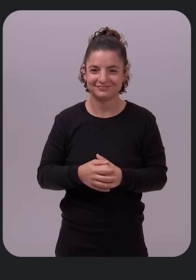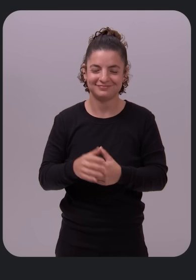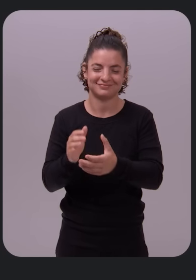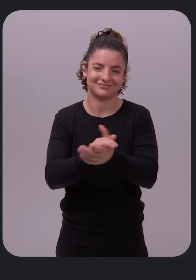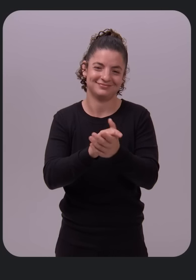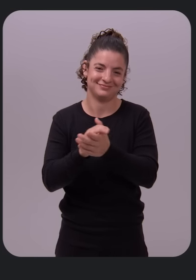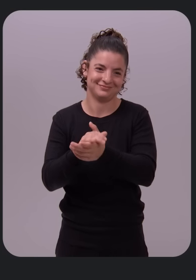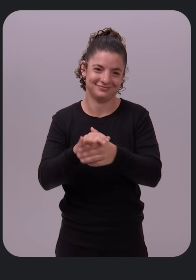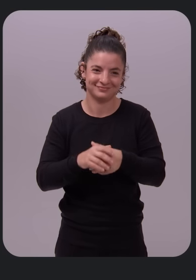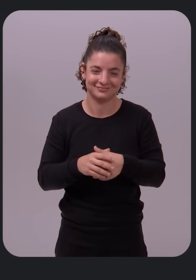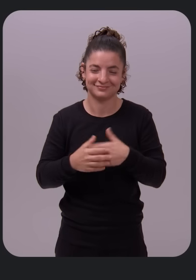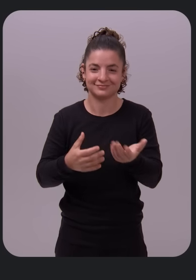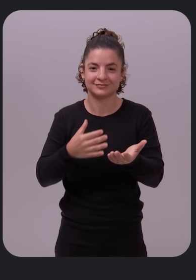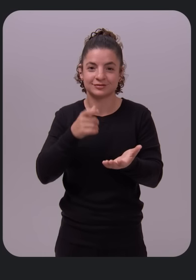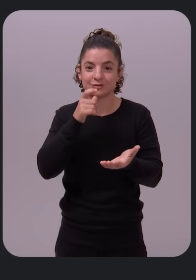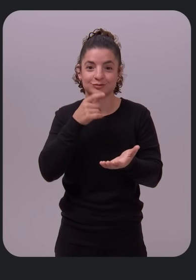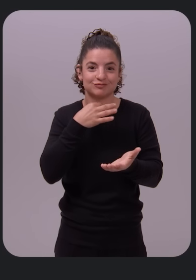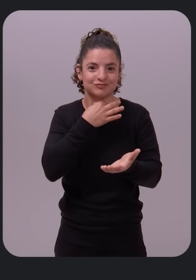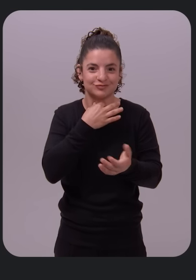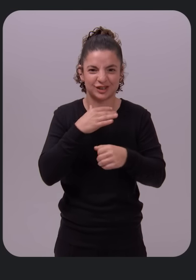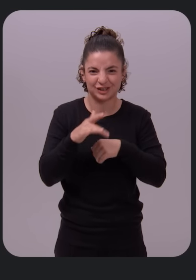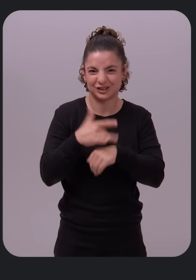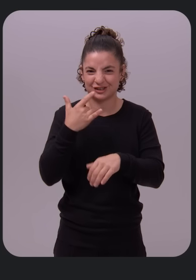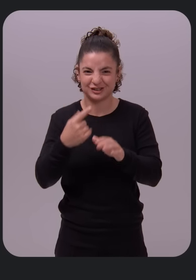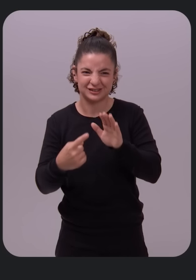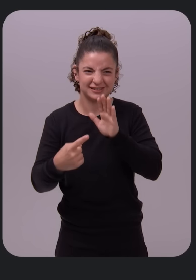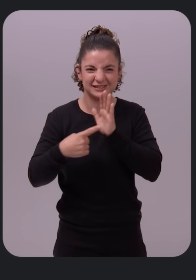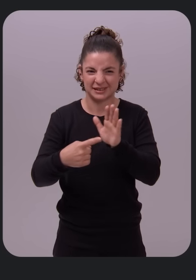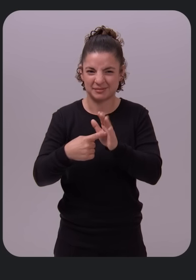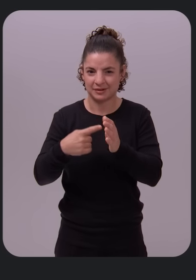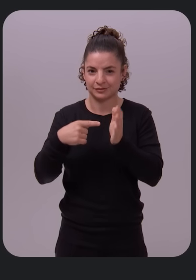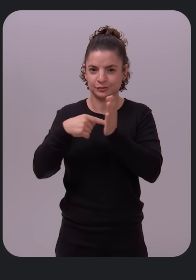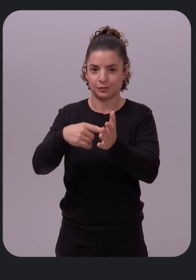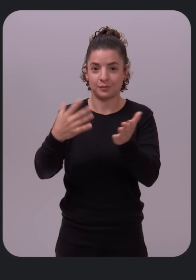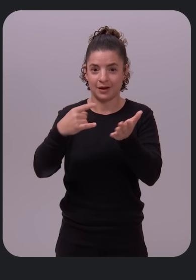OK, who's up for seeing an early demo of Android XR glasses?